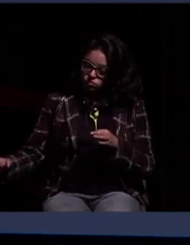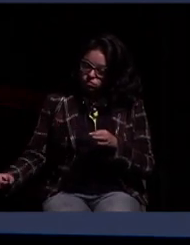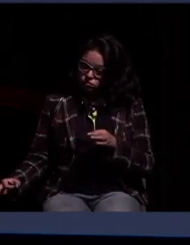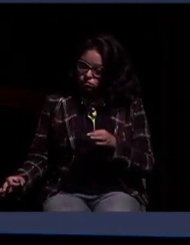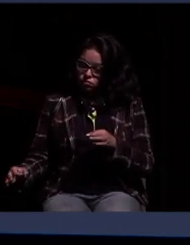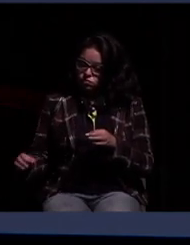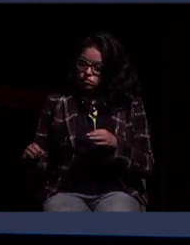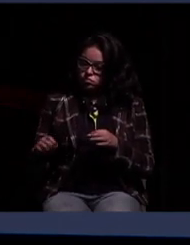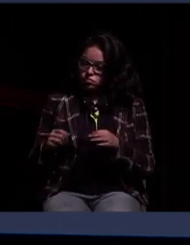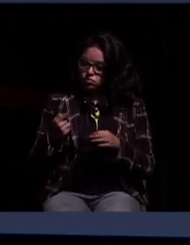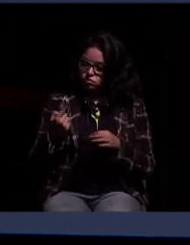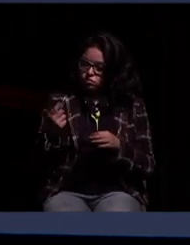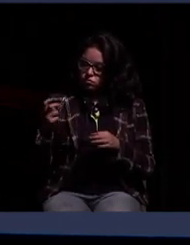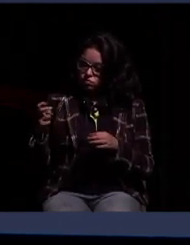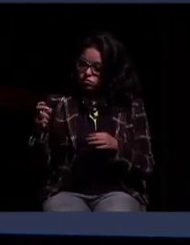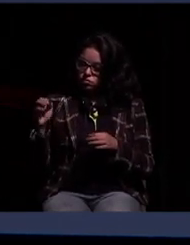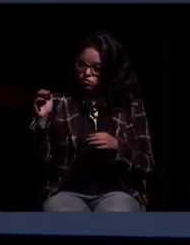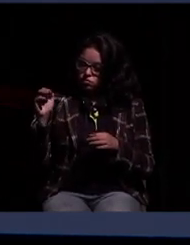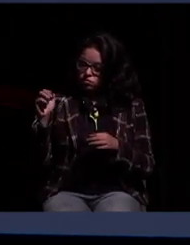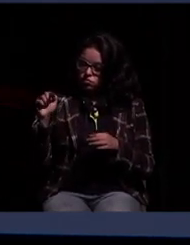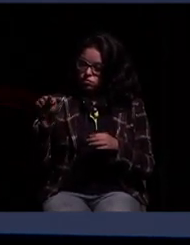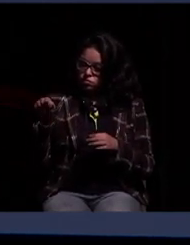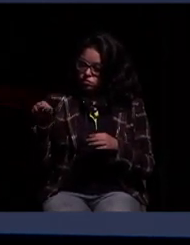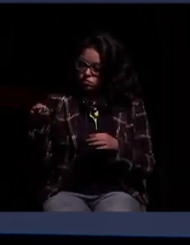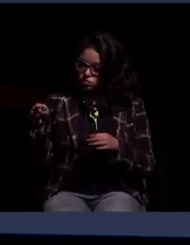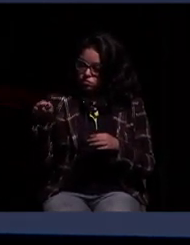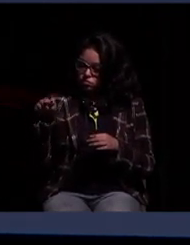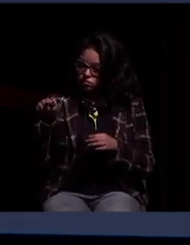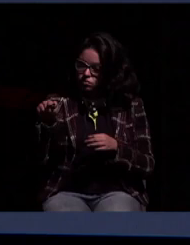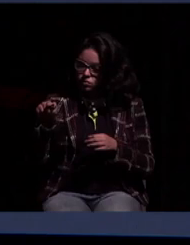with 15,000 inhabitants at the time, and then I go to a village,